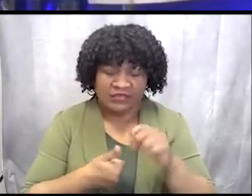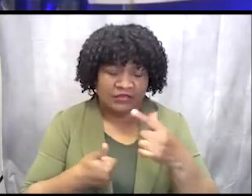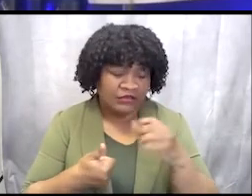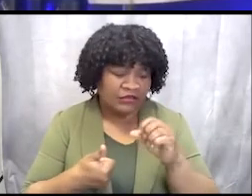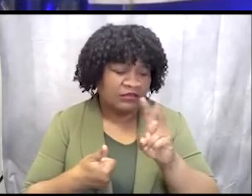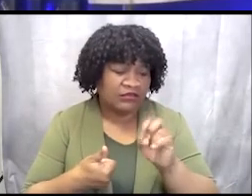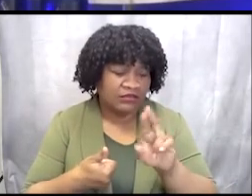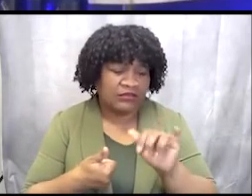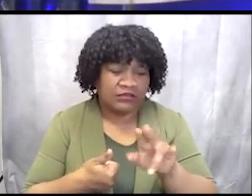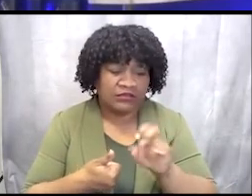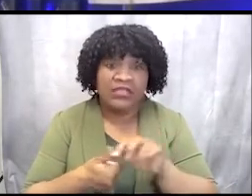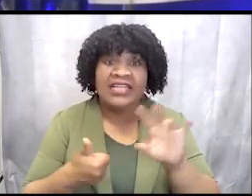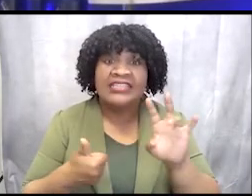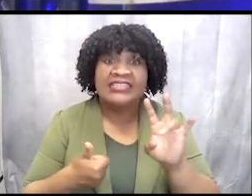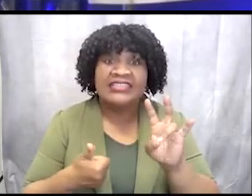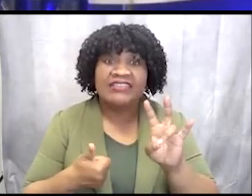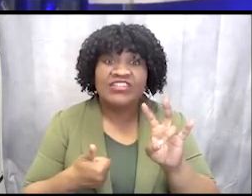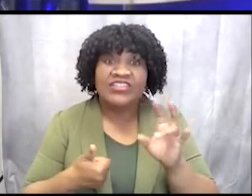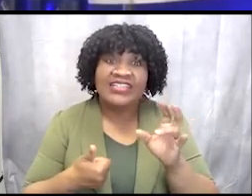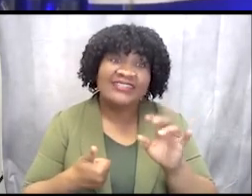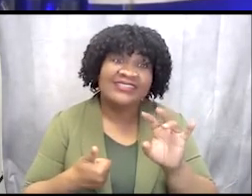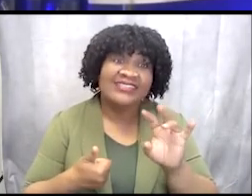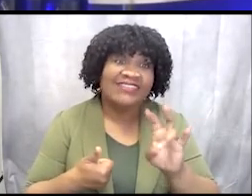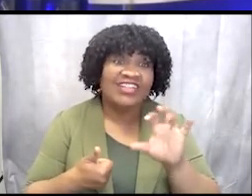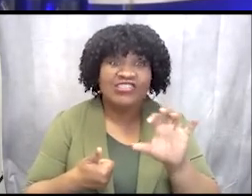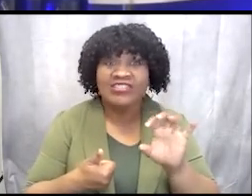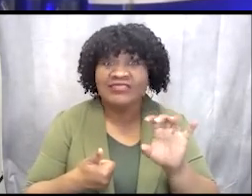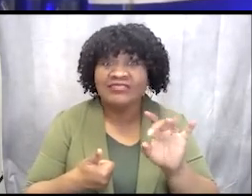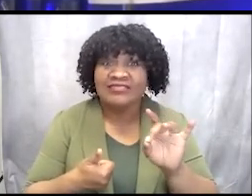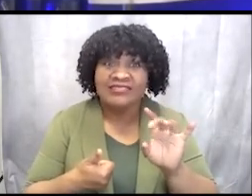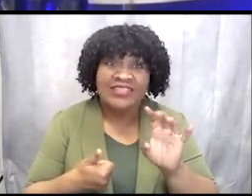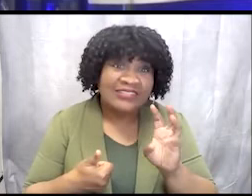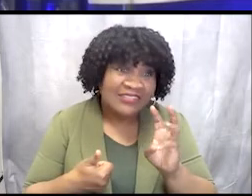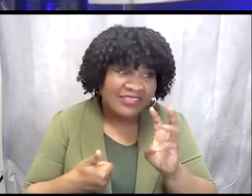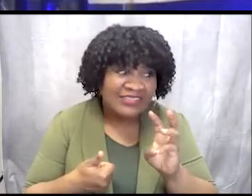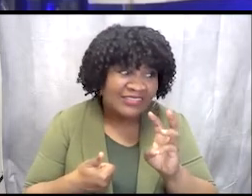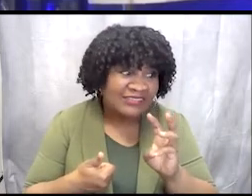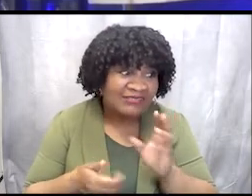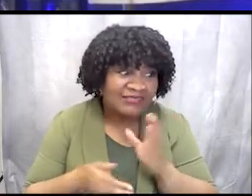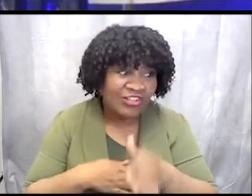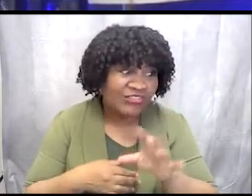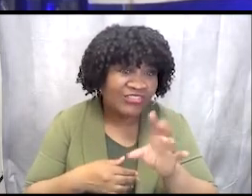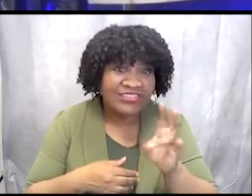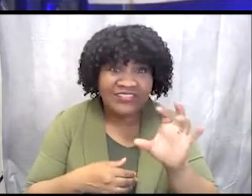There are 780 school districts in New York State. All of them with the exception of one